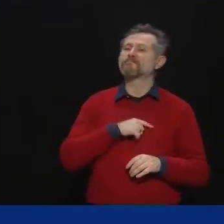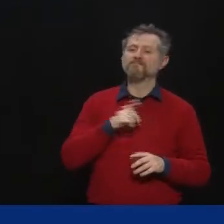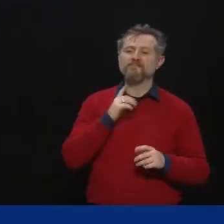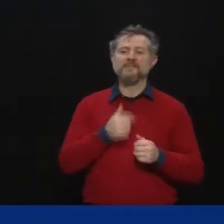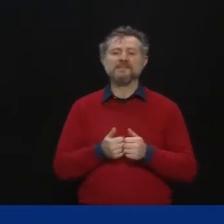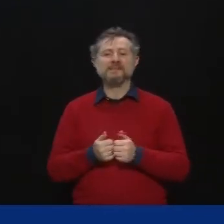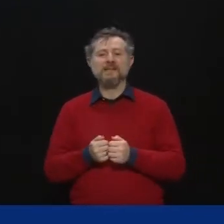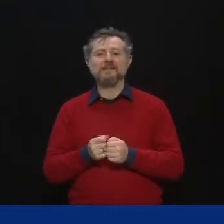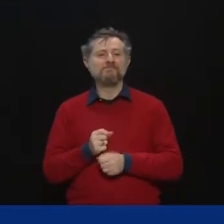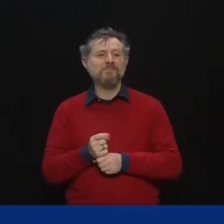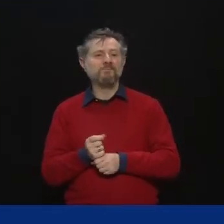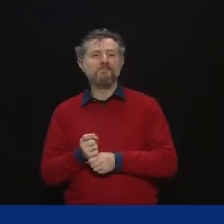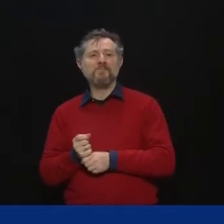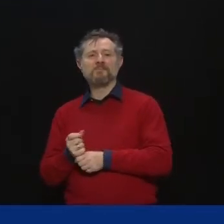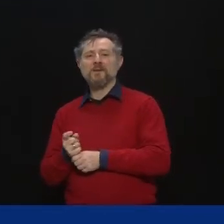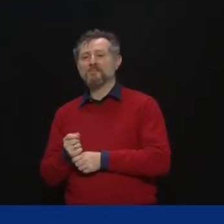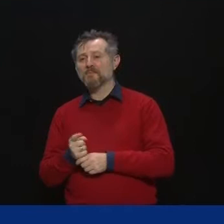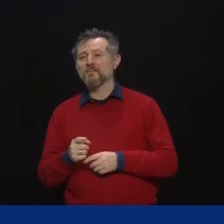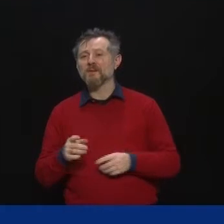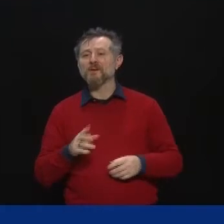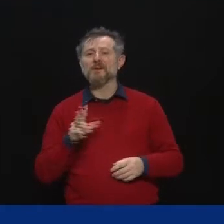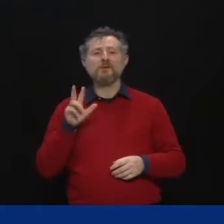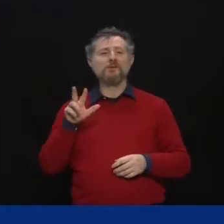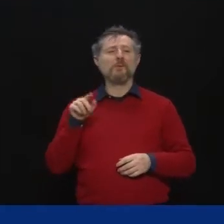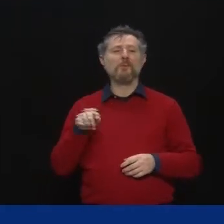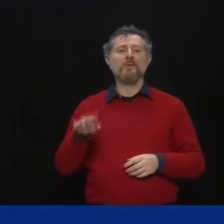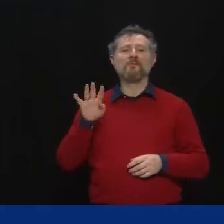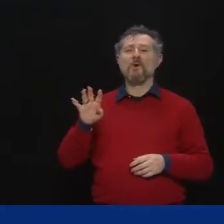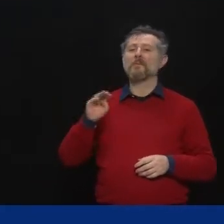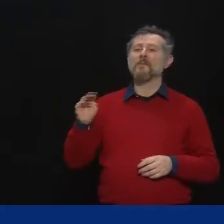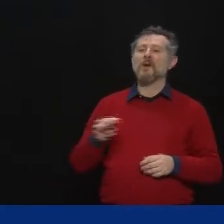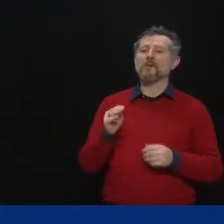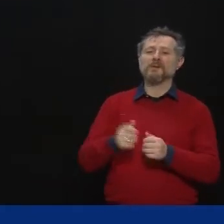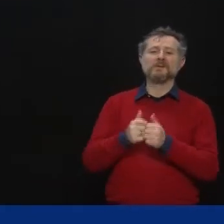CLOSER GIVEN THE VARIOUS -- THE FLUCTUATION IN THE SITUATION. WE ALSO AS PART OF THE WINTER